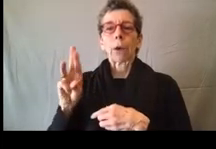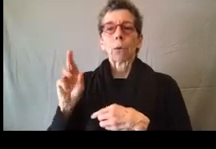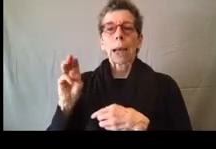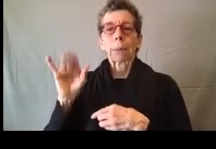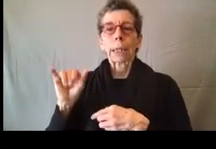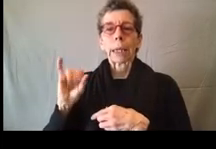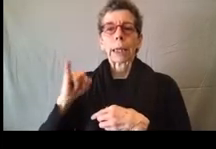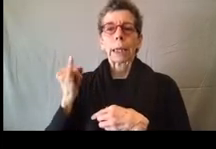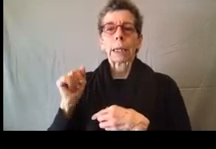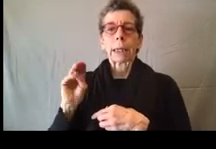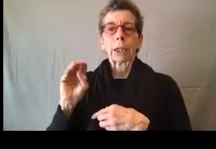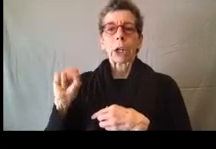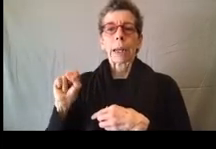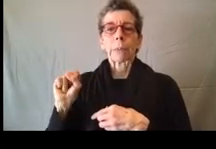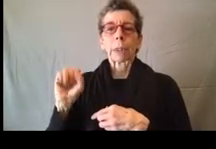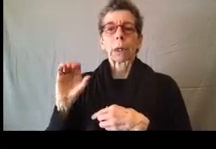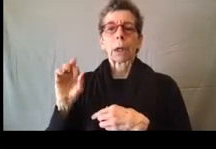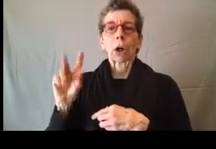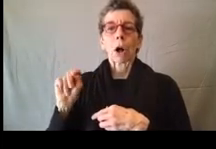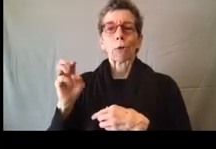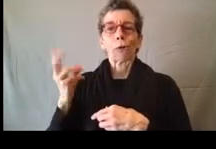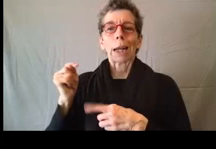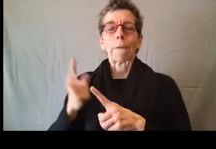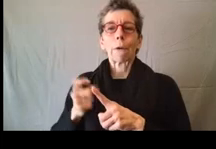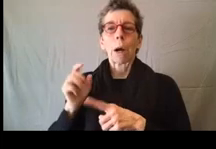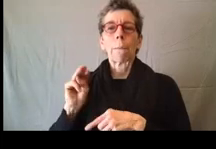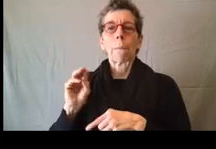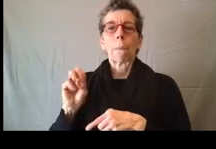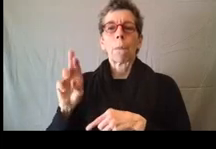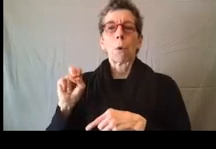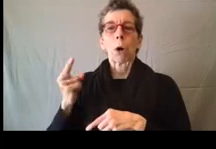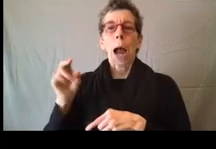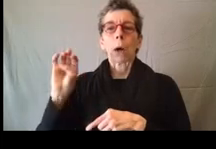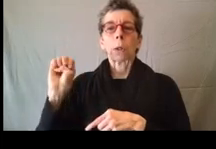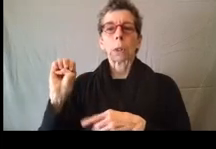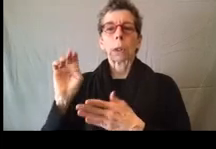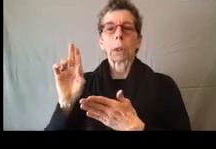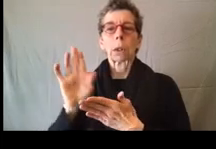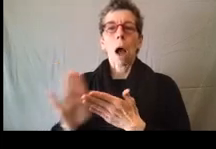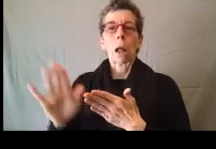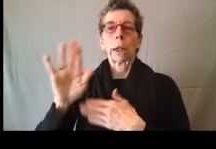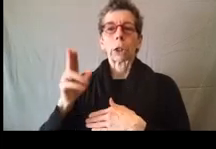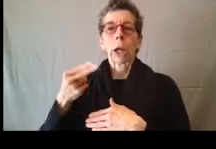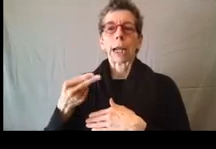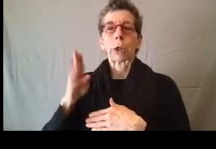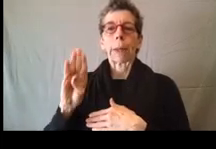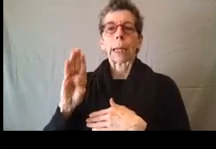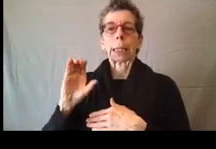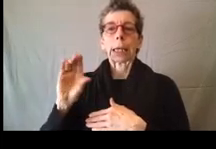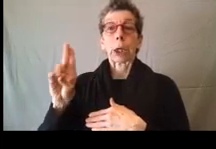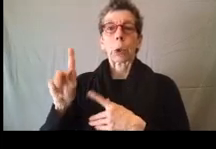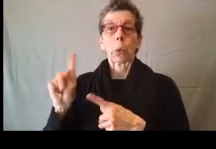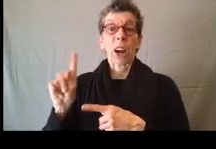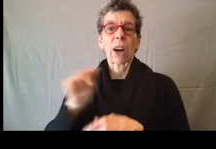who were students from Morehouse College an HBCU in Atlanta. We also had help from student